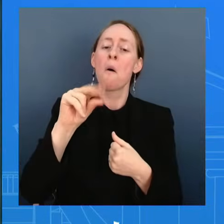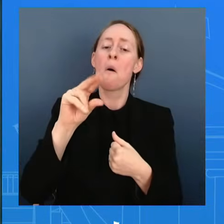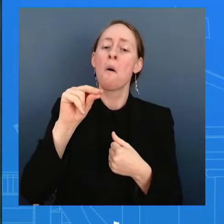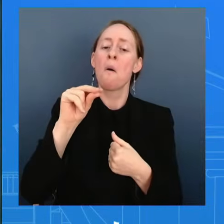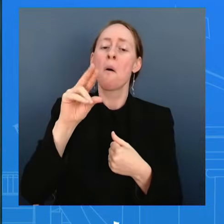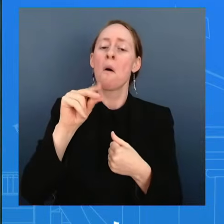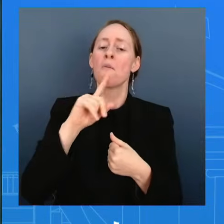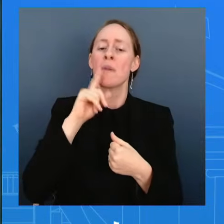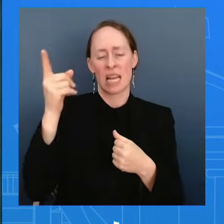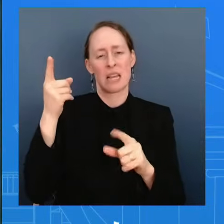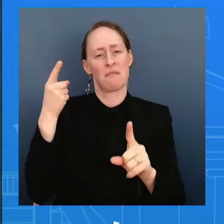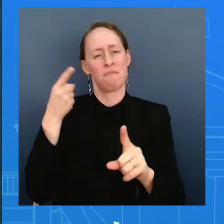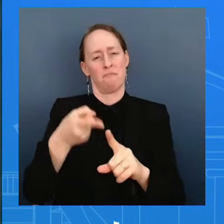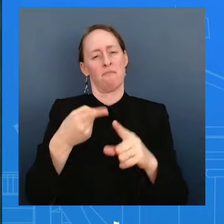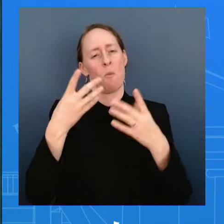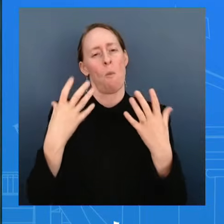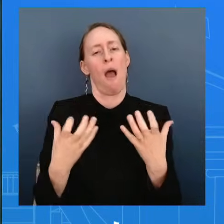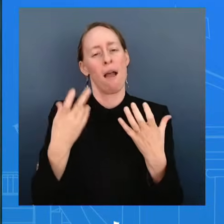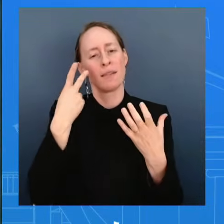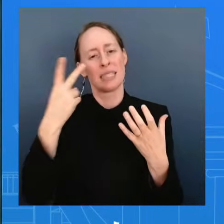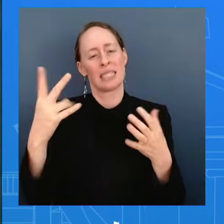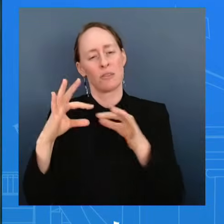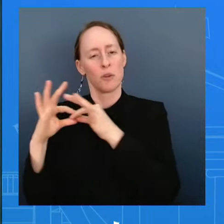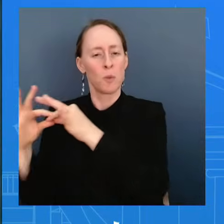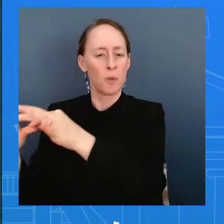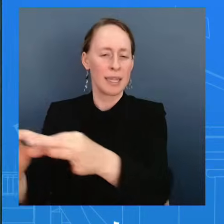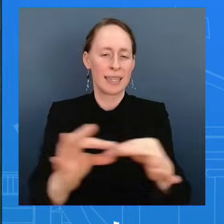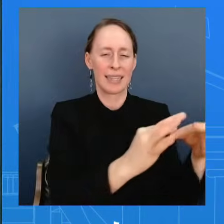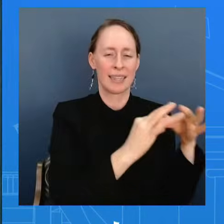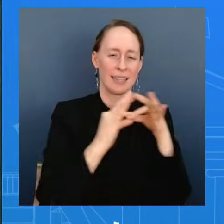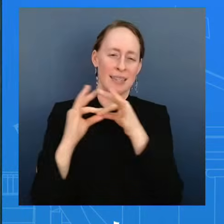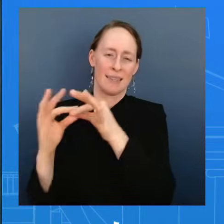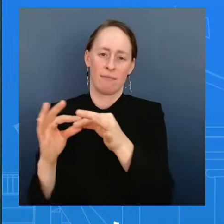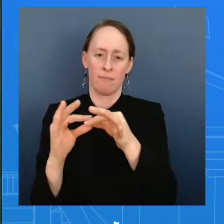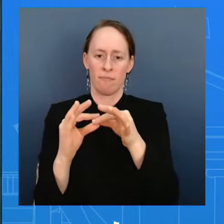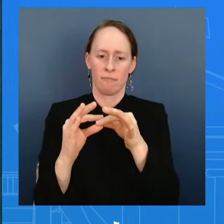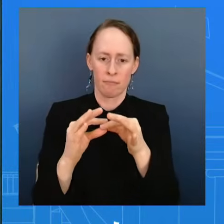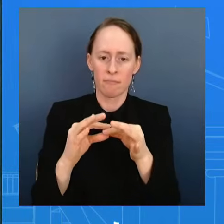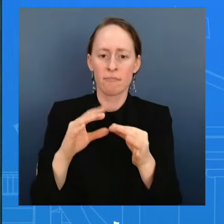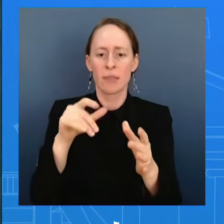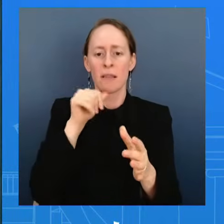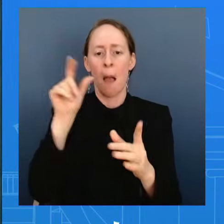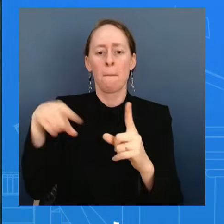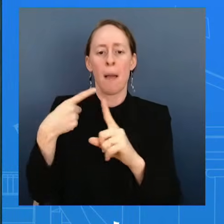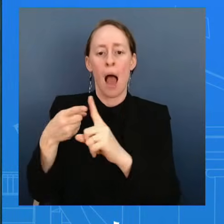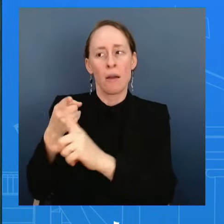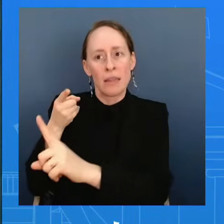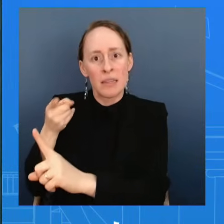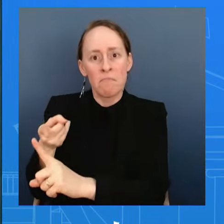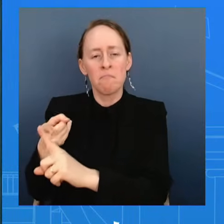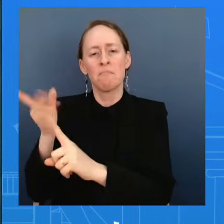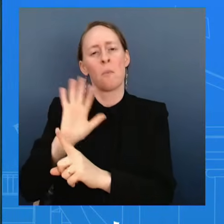and the votes of the people to chart the path forward for a more democratic, prosperous, and also secure Venezuela.